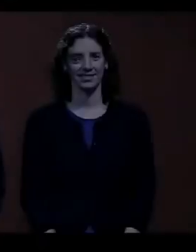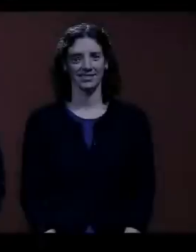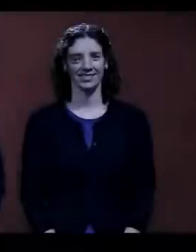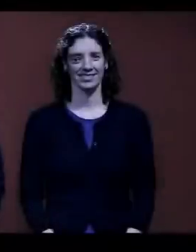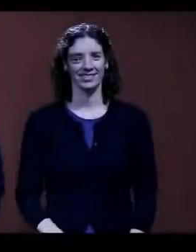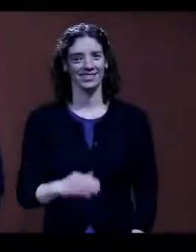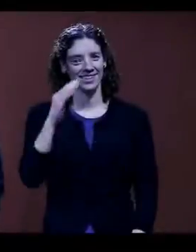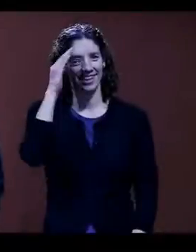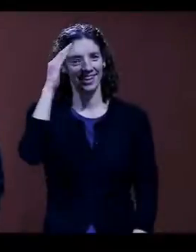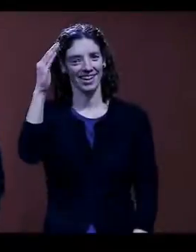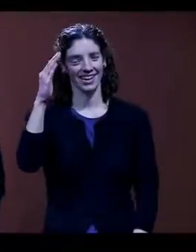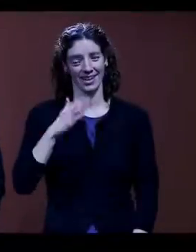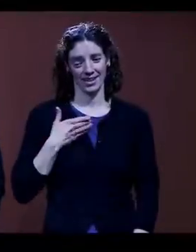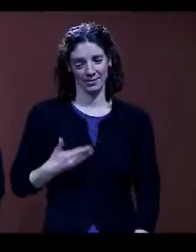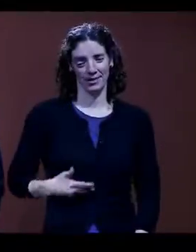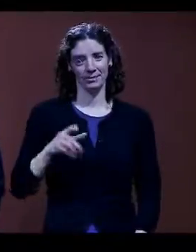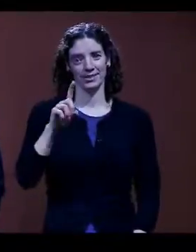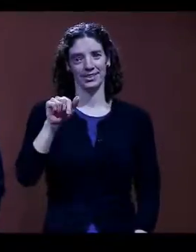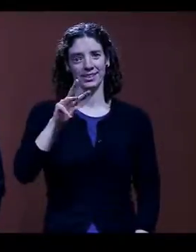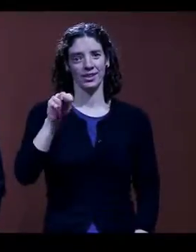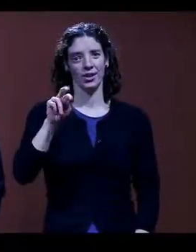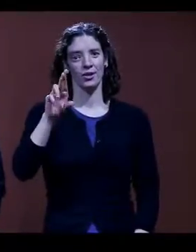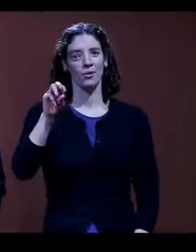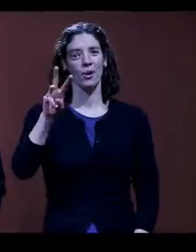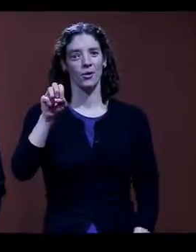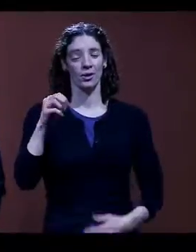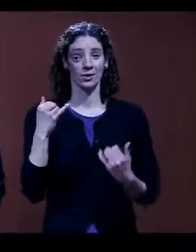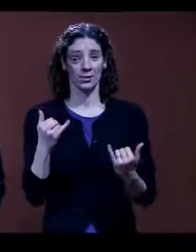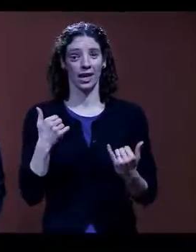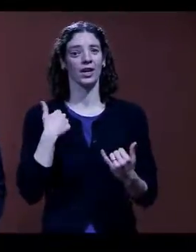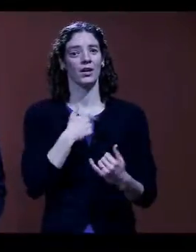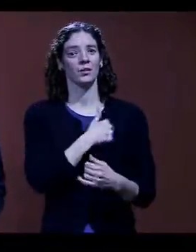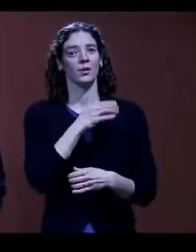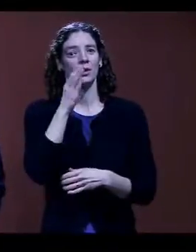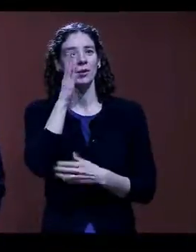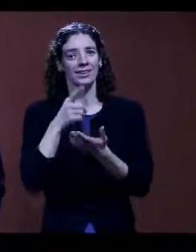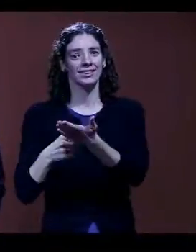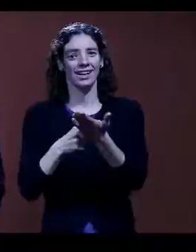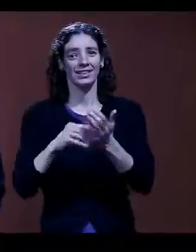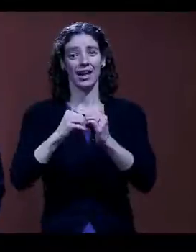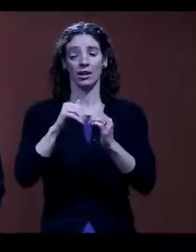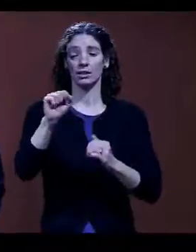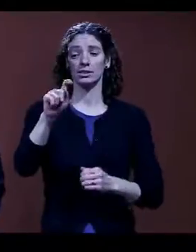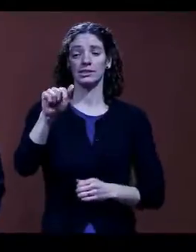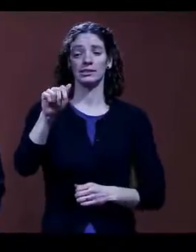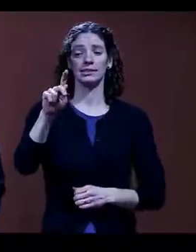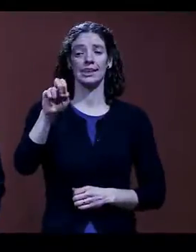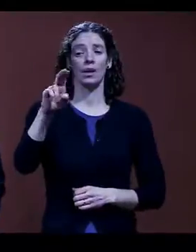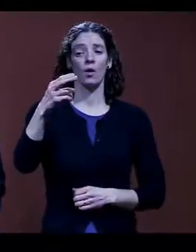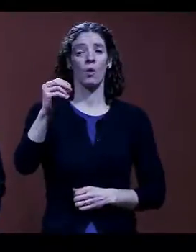Hi. My name is Dawn Rowe, and today we're going to talk about engaging as stakeholders in transition program improvement